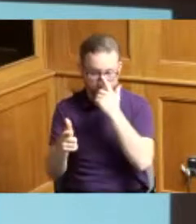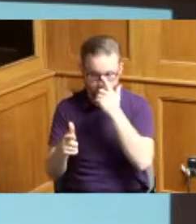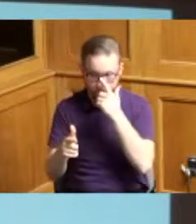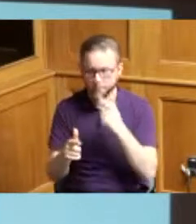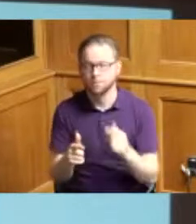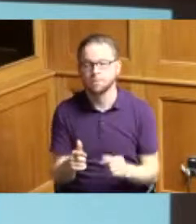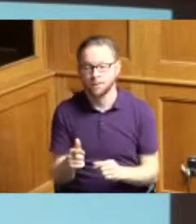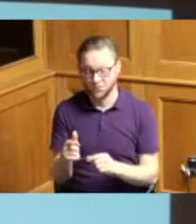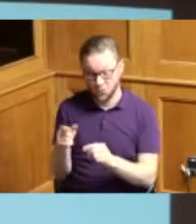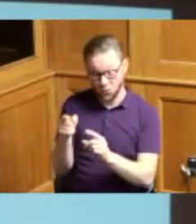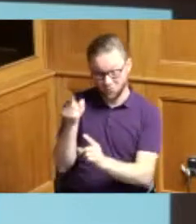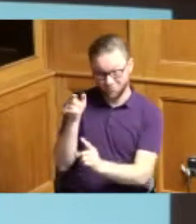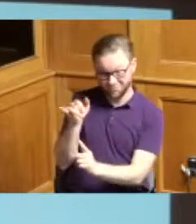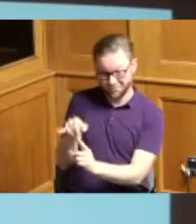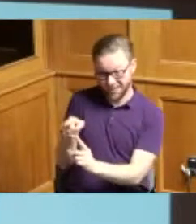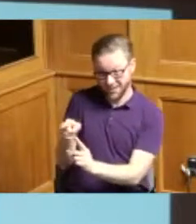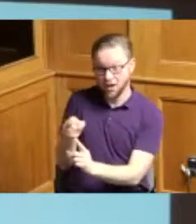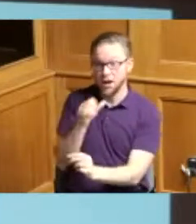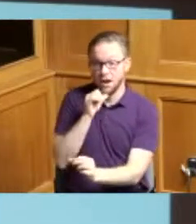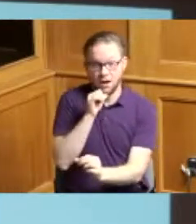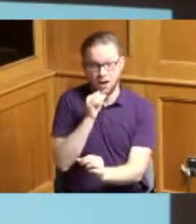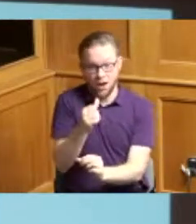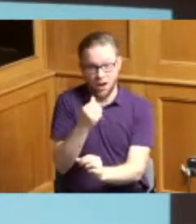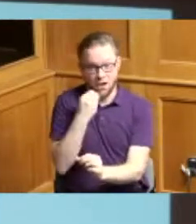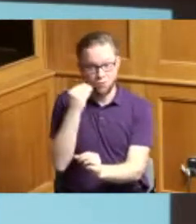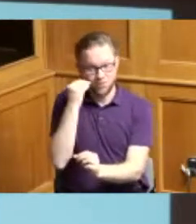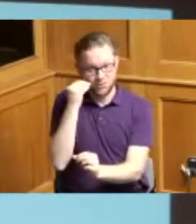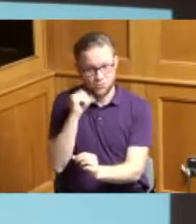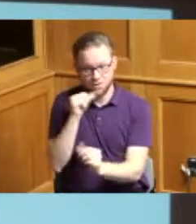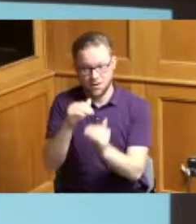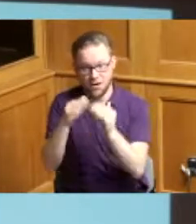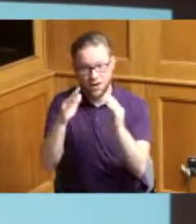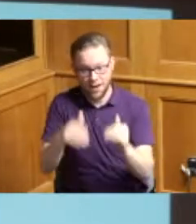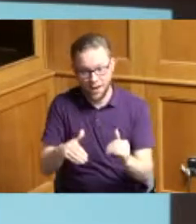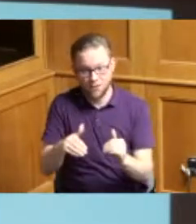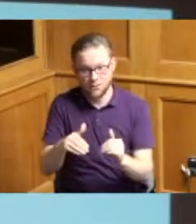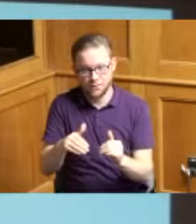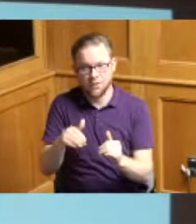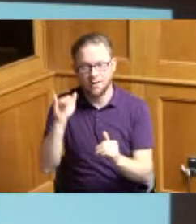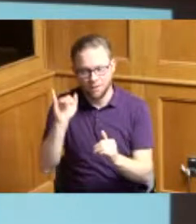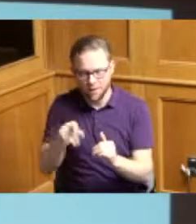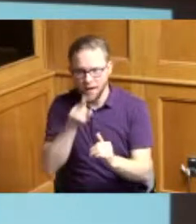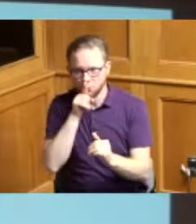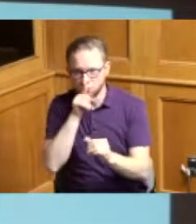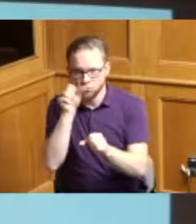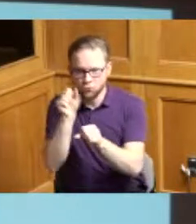of that is that non-residential would actually be based on their actual imperviousness so again